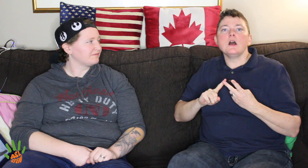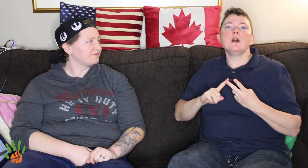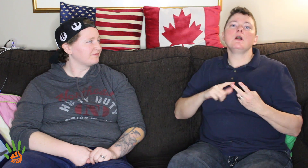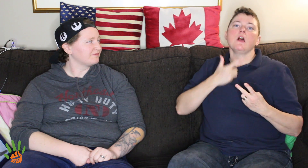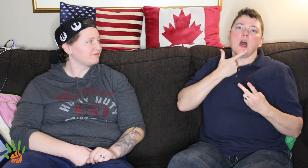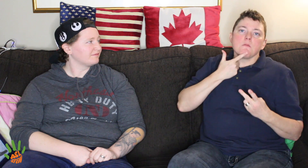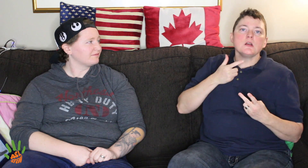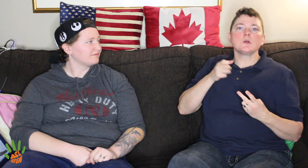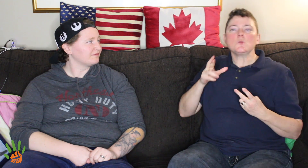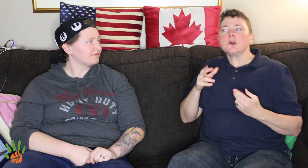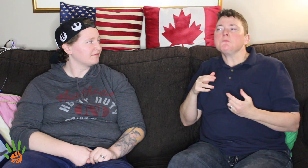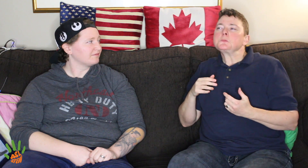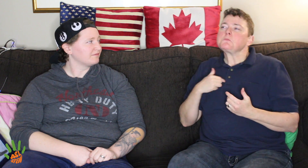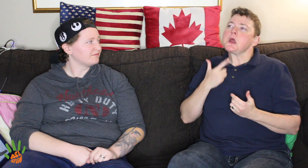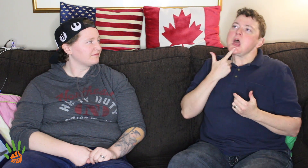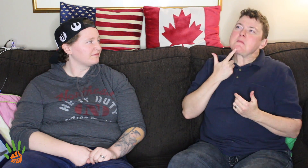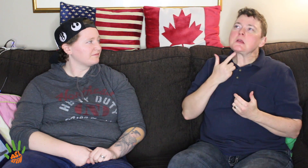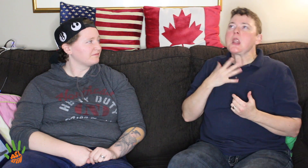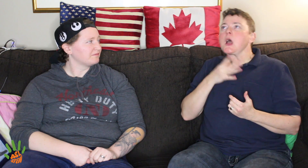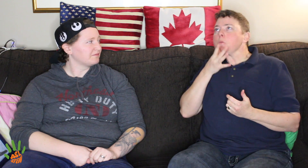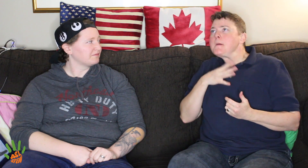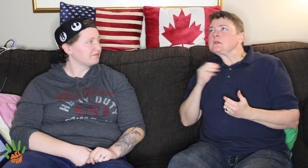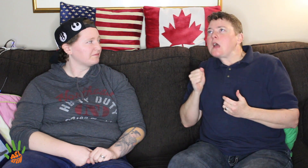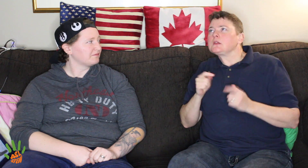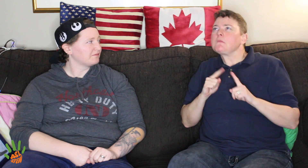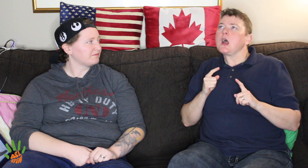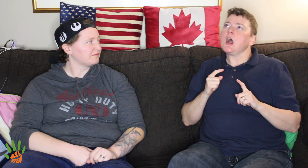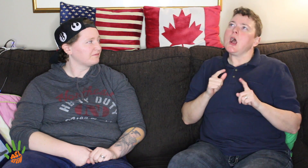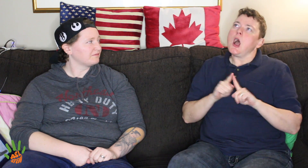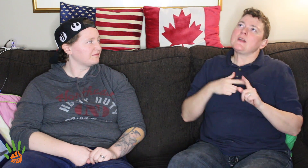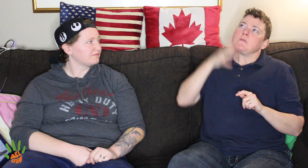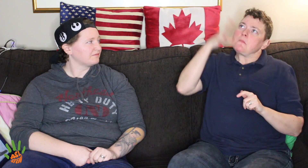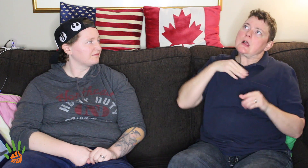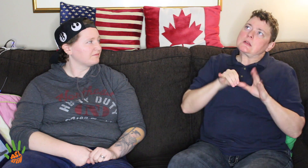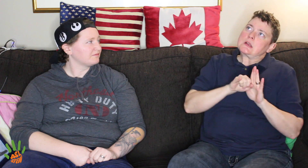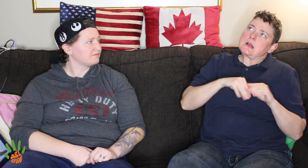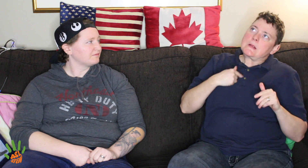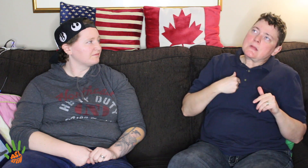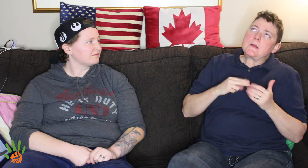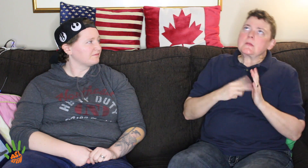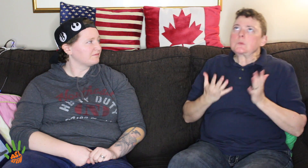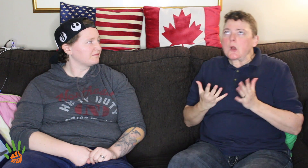Then I started noticing other lesbian and queer people and I thought, well I like women so maybe I'm a lesbian